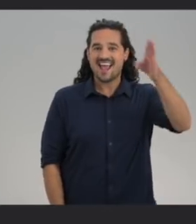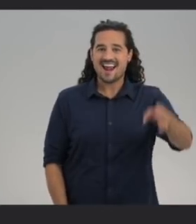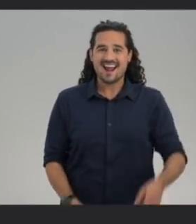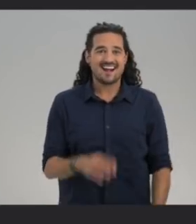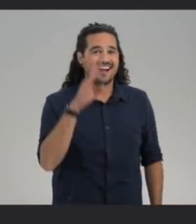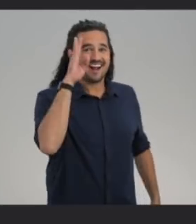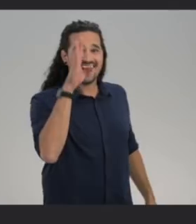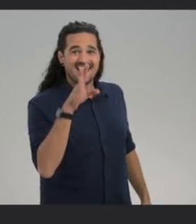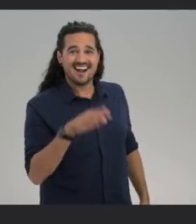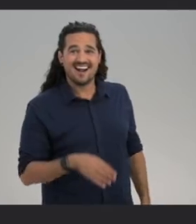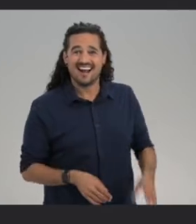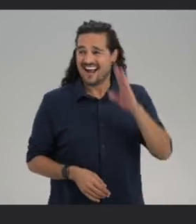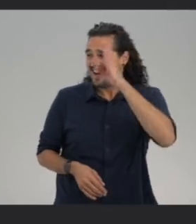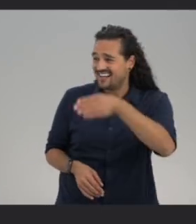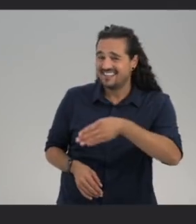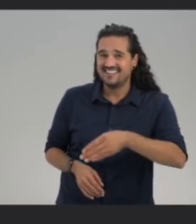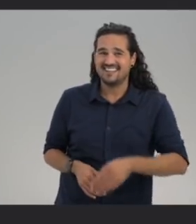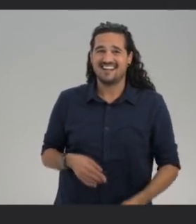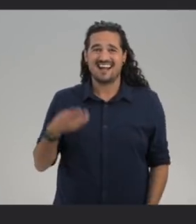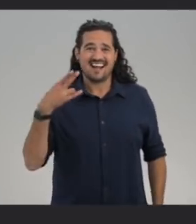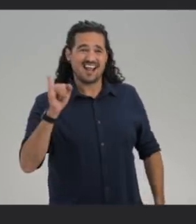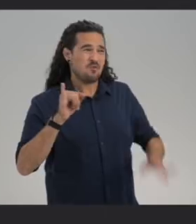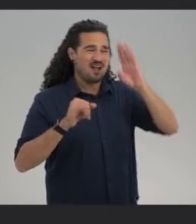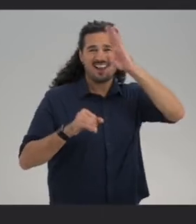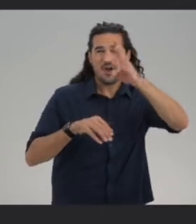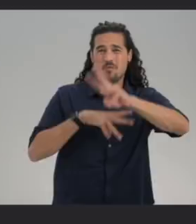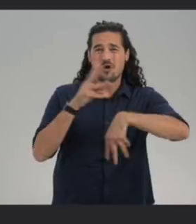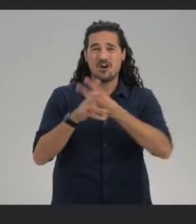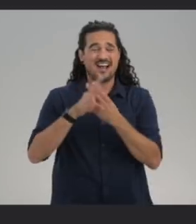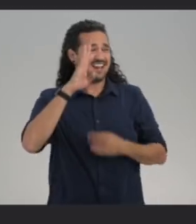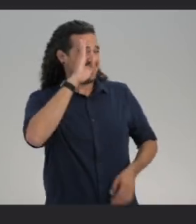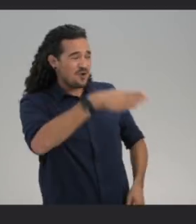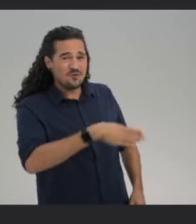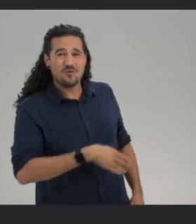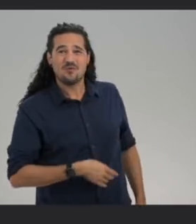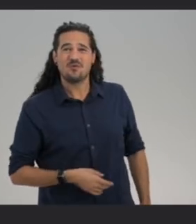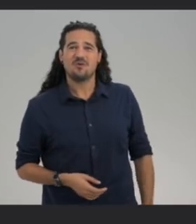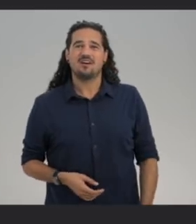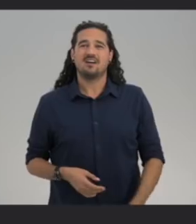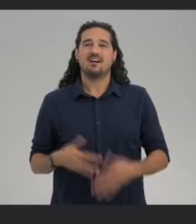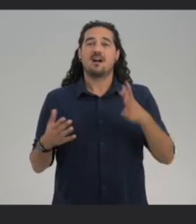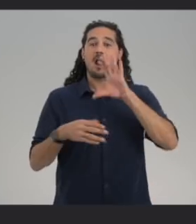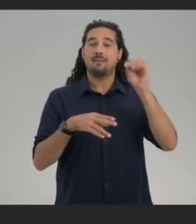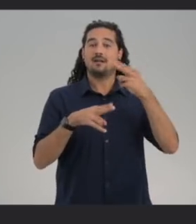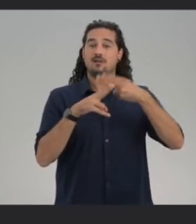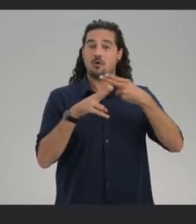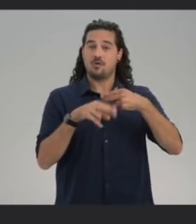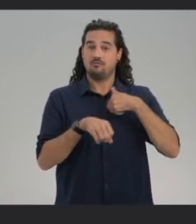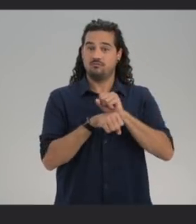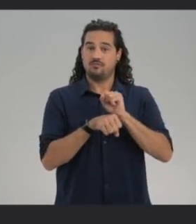Hey. Hi. -Oh, hey. There you are. Hello, world. -[voices] Hello, world. I work for a company called Panic.